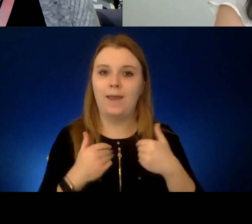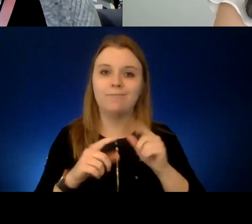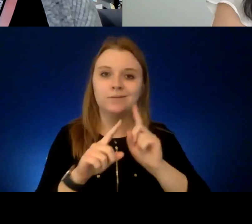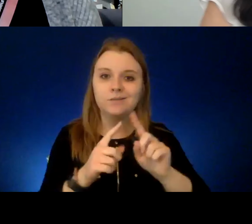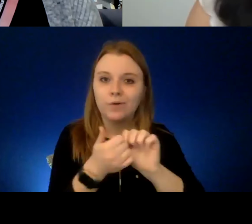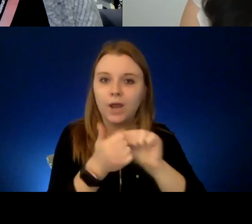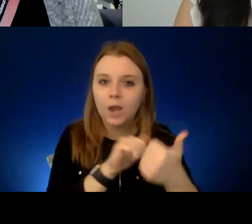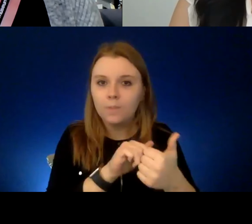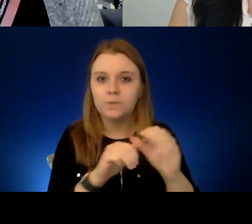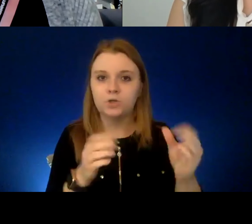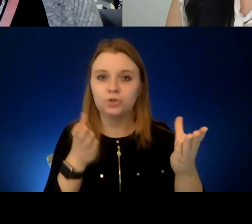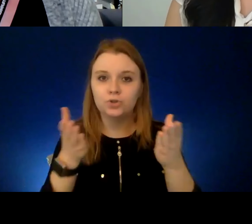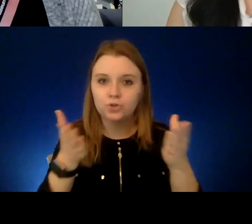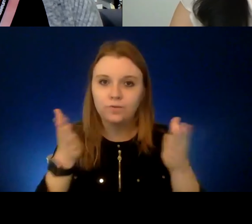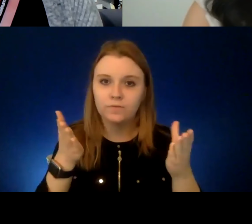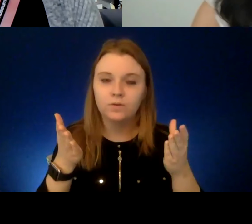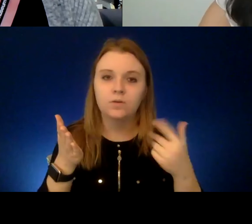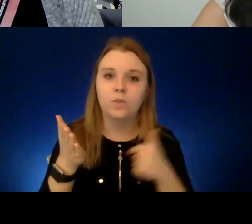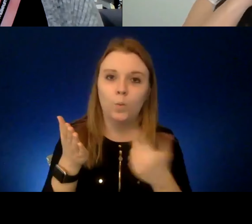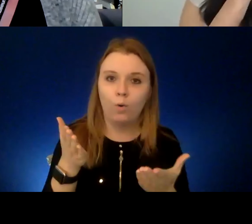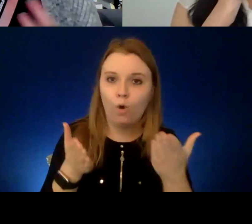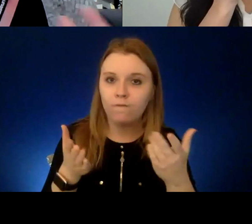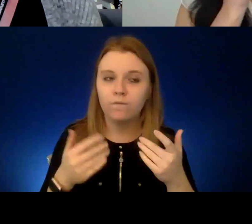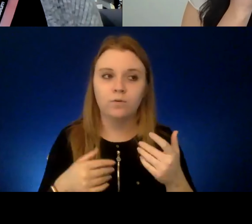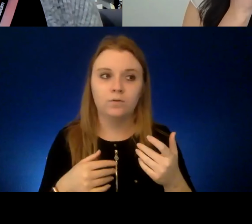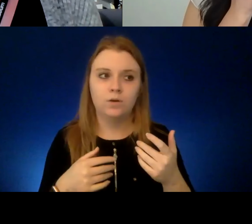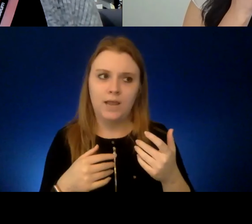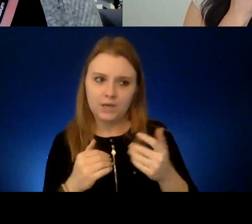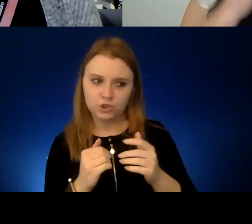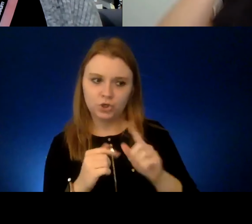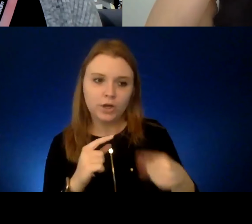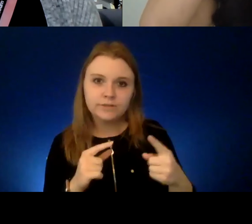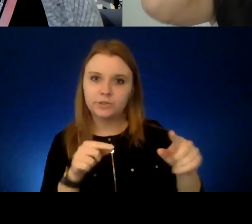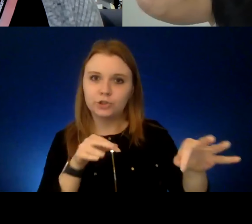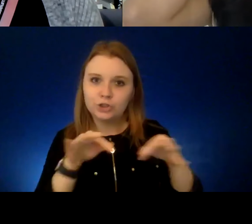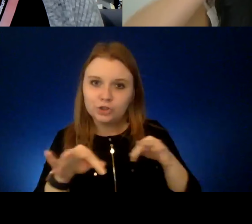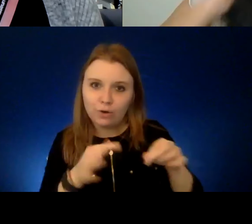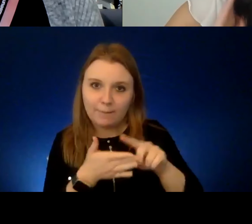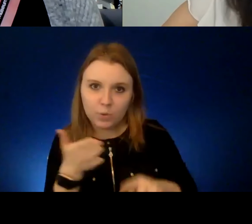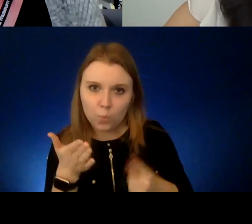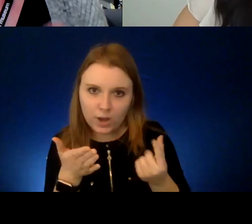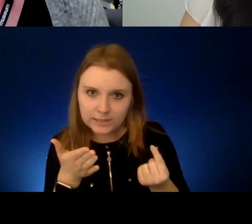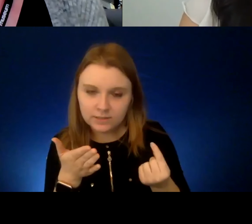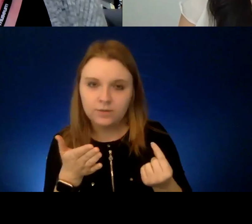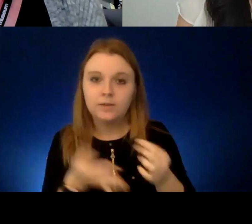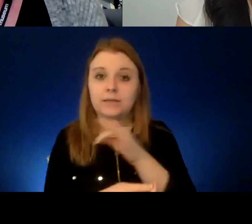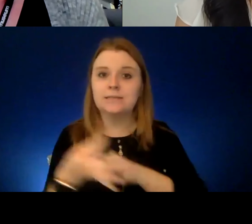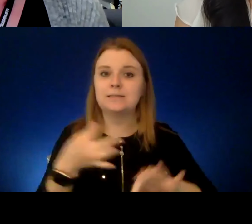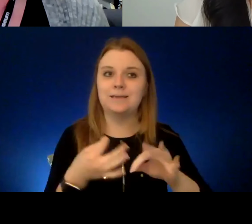or services that we're gonna offer and need to practice, just describing what it is instead of dictating who uses it.